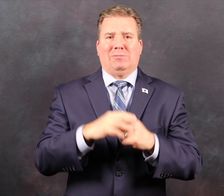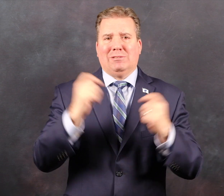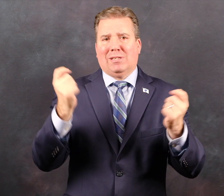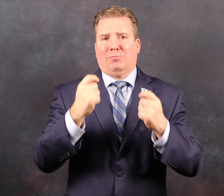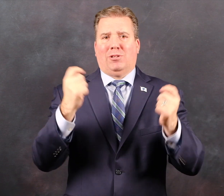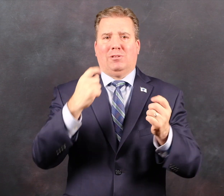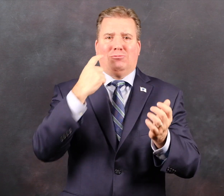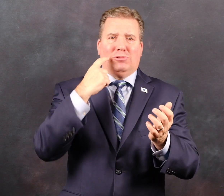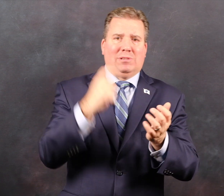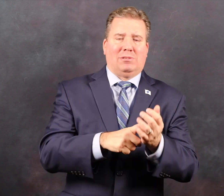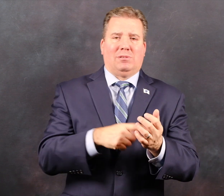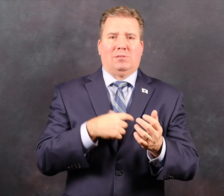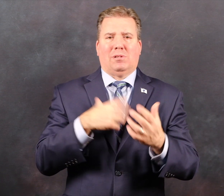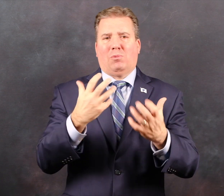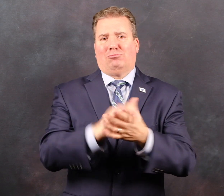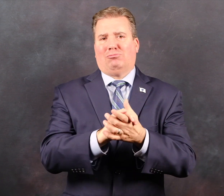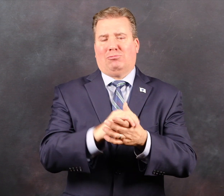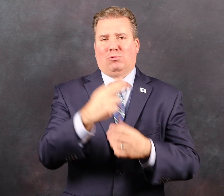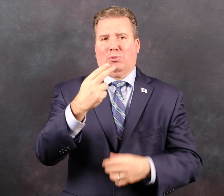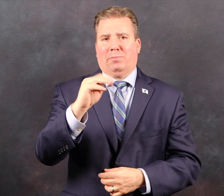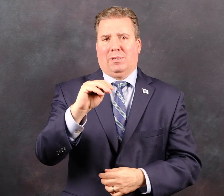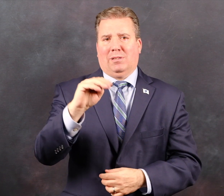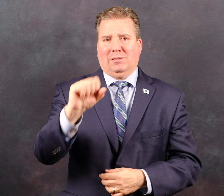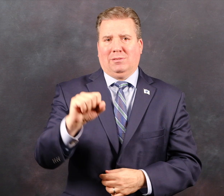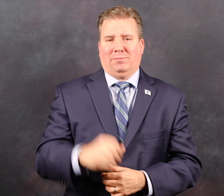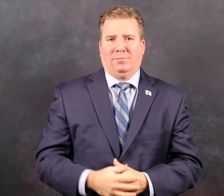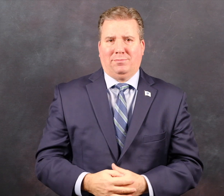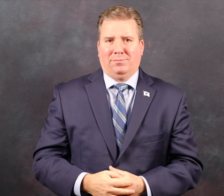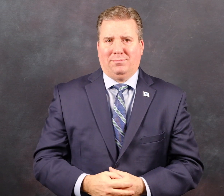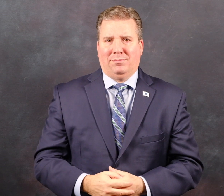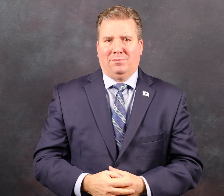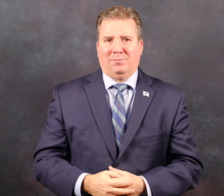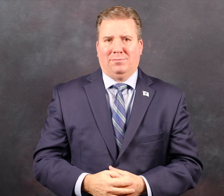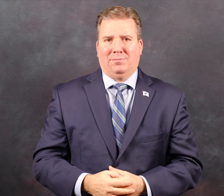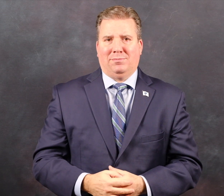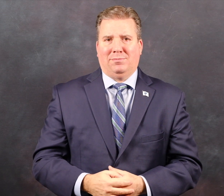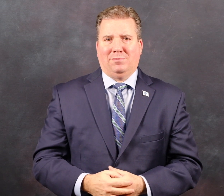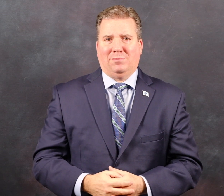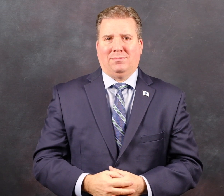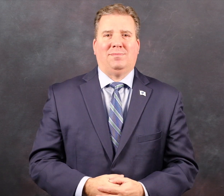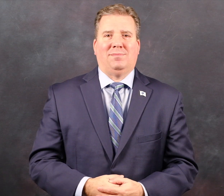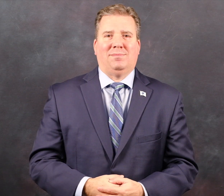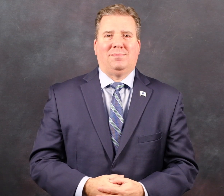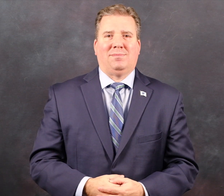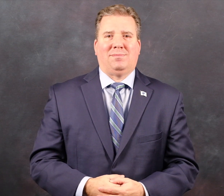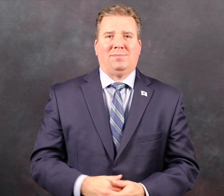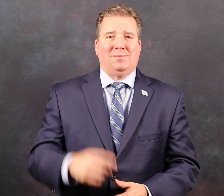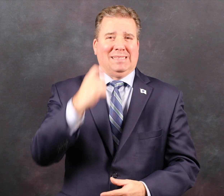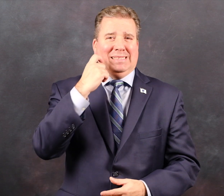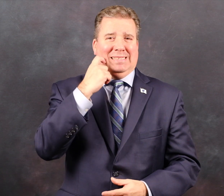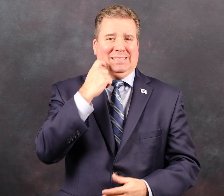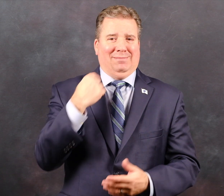Congratulations to Horace Mann School.